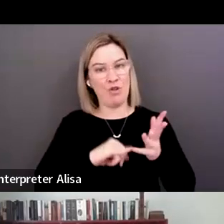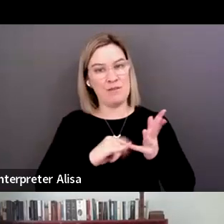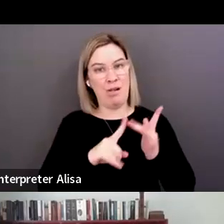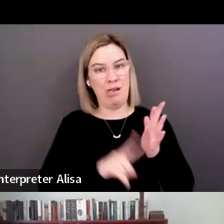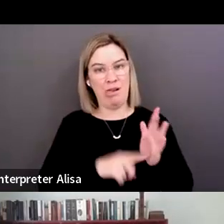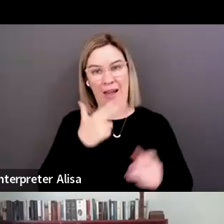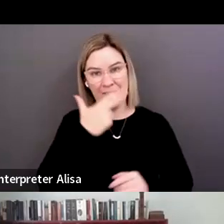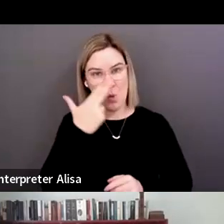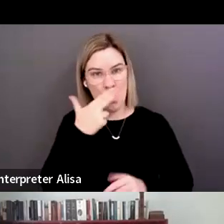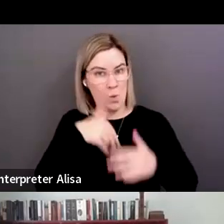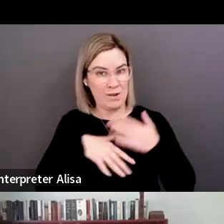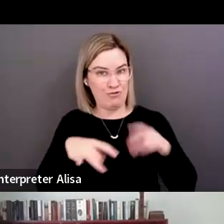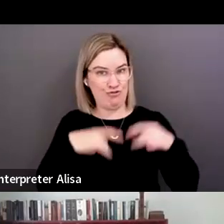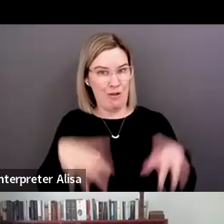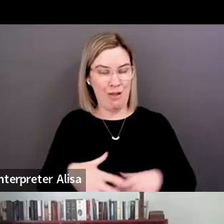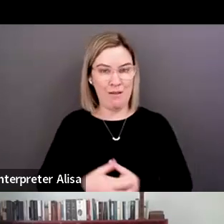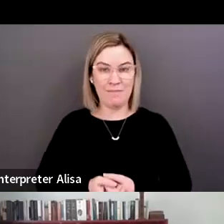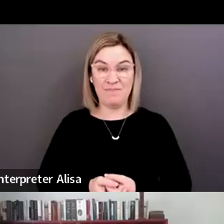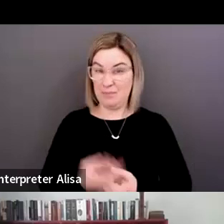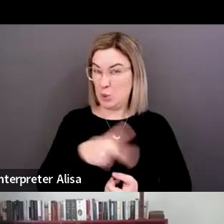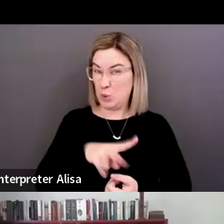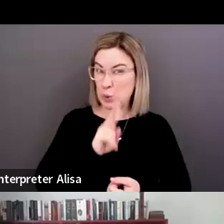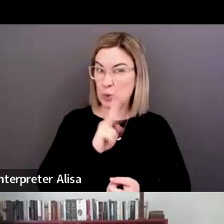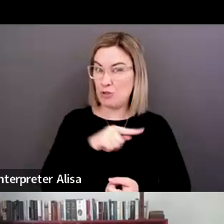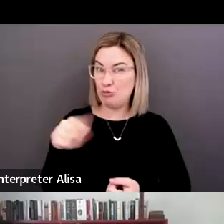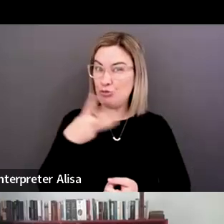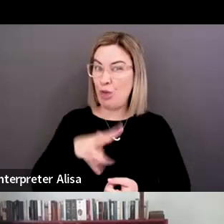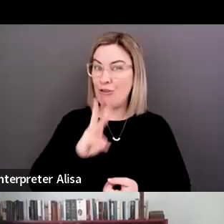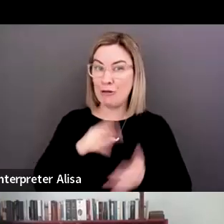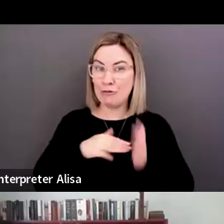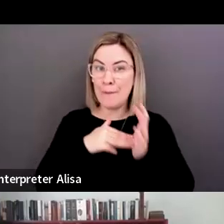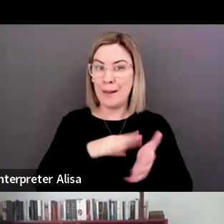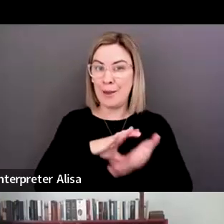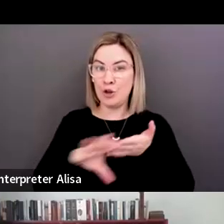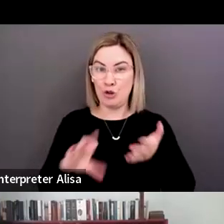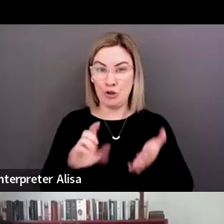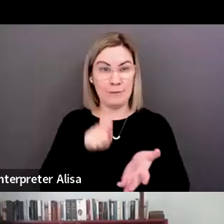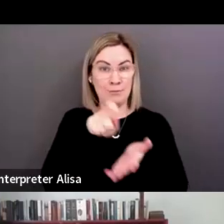less than 3% of all partnerships in Australia are coming from fossil fuel